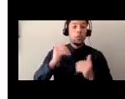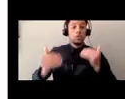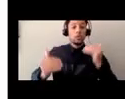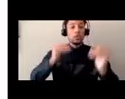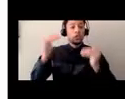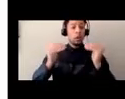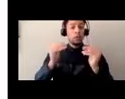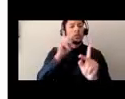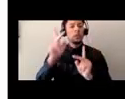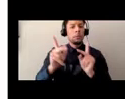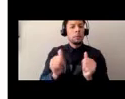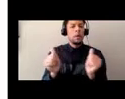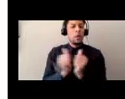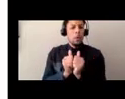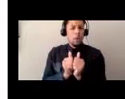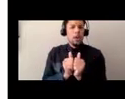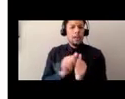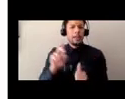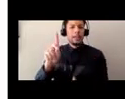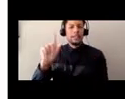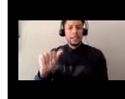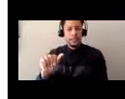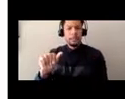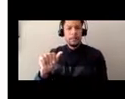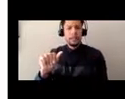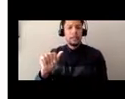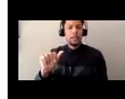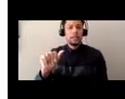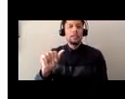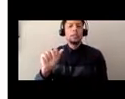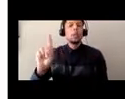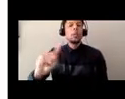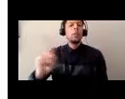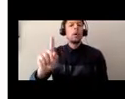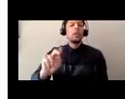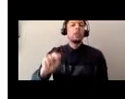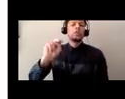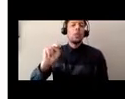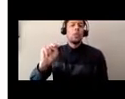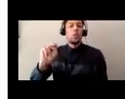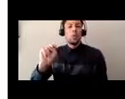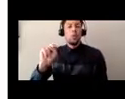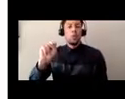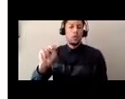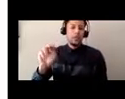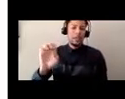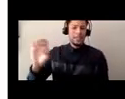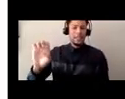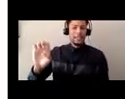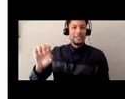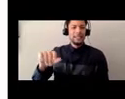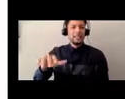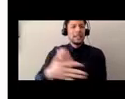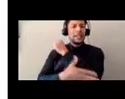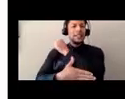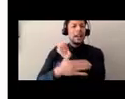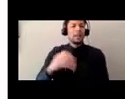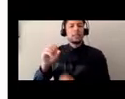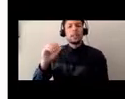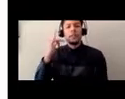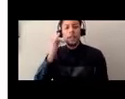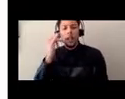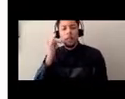And ensuring equitable access to quality healthcare, affordable housing, and social, emotional